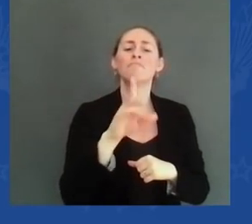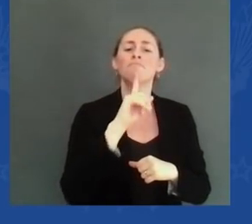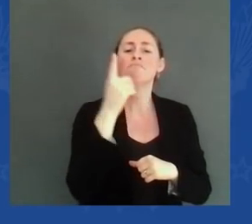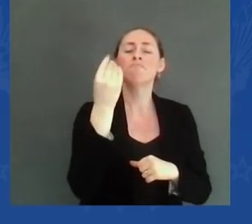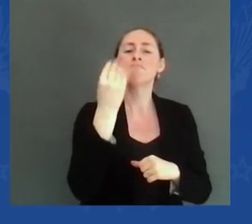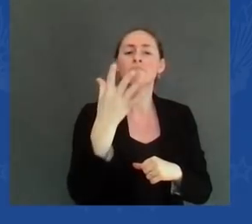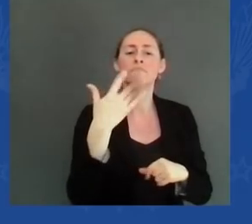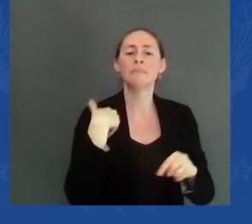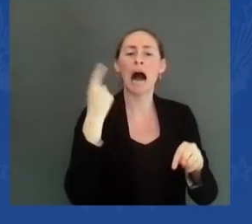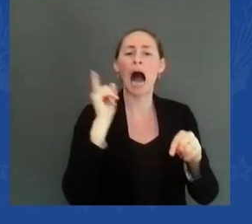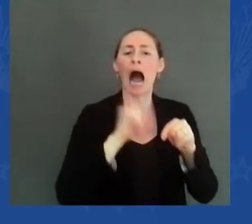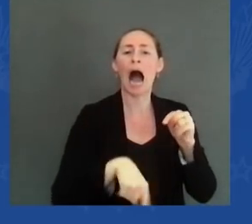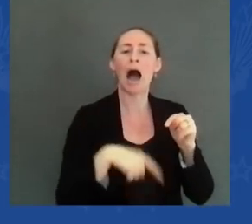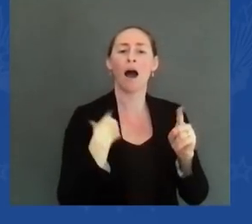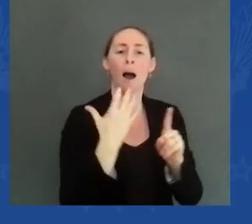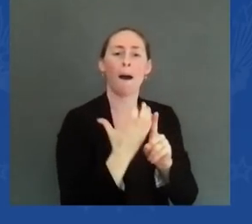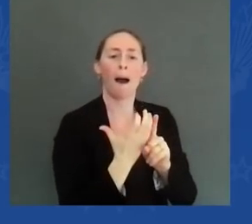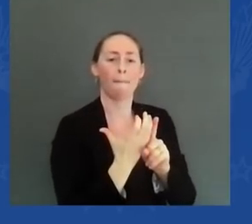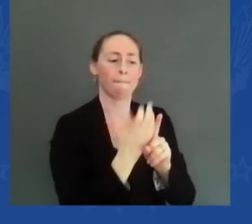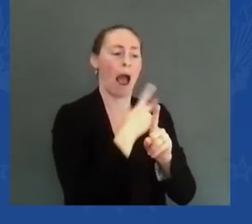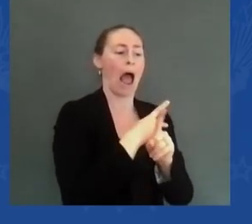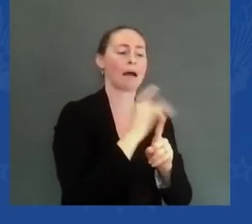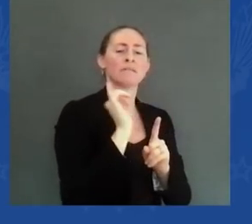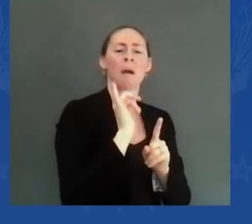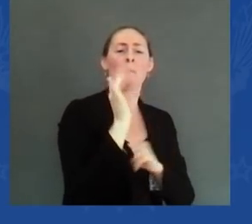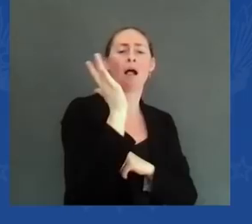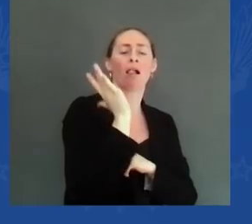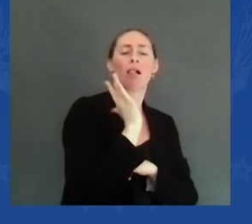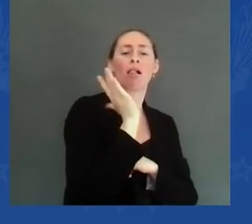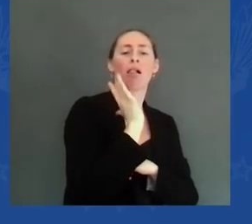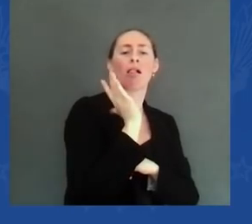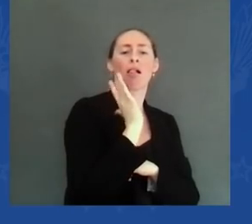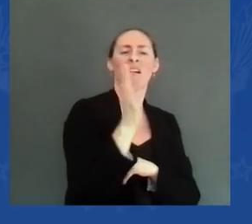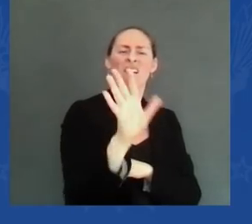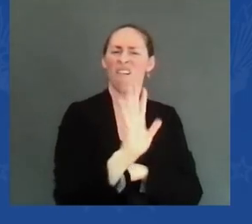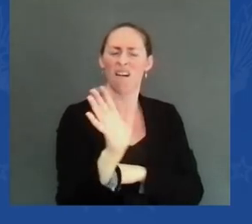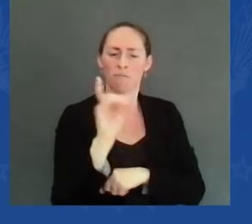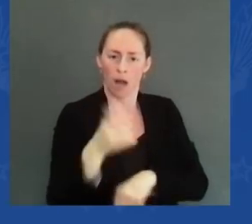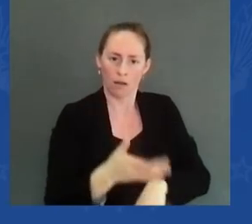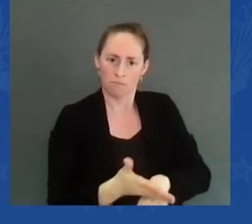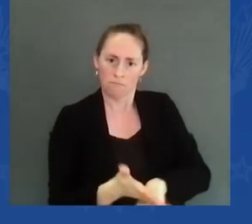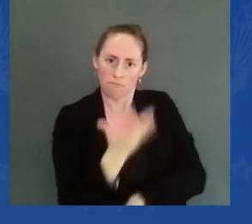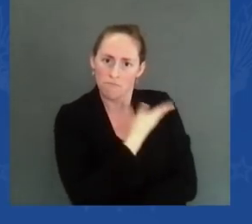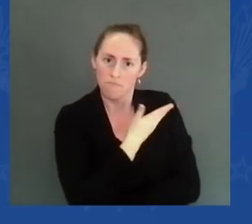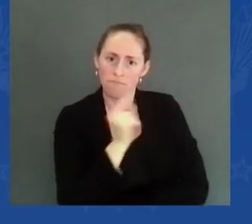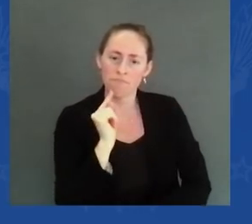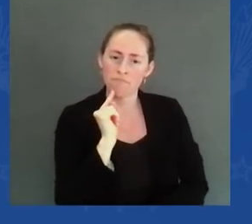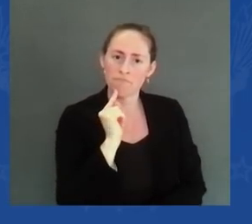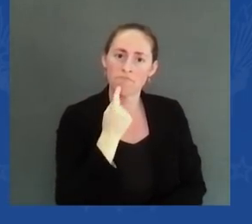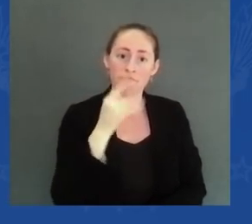You've got to build better, so if the storm occurred again, there would be no damage -- there would be.